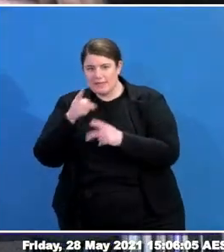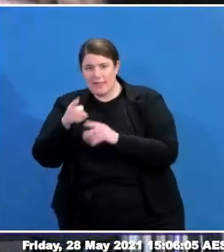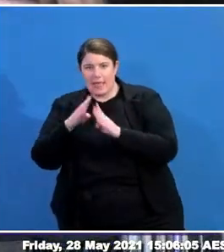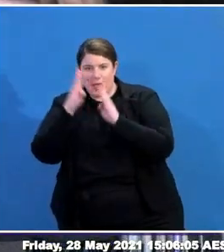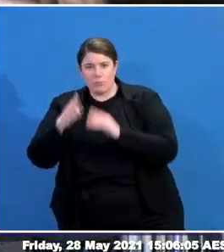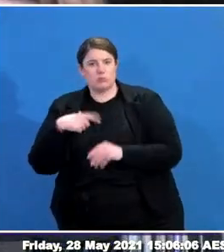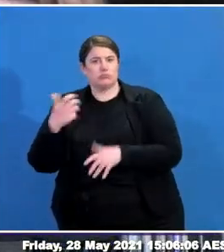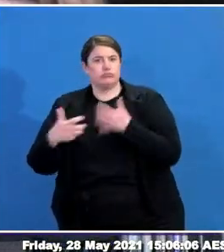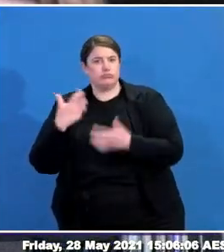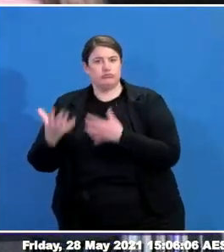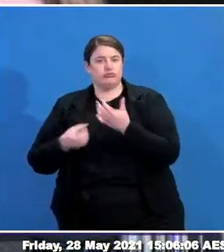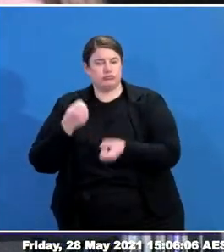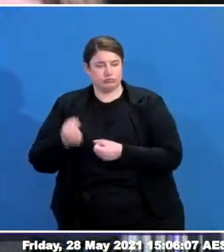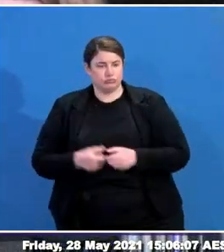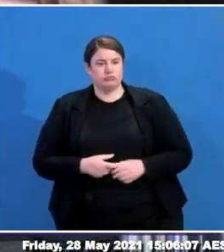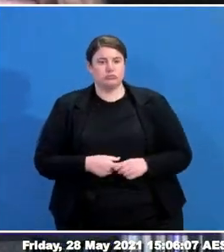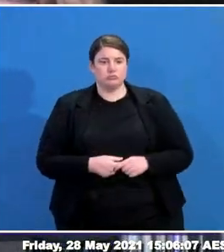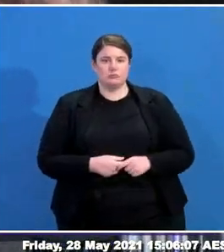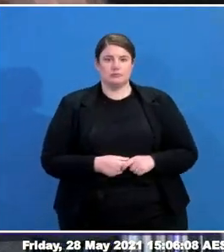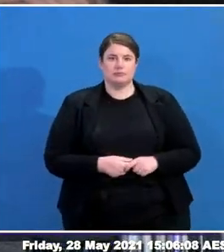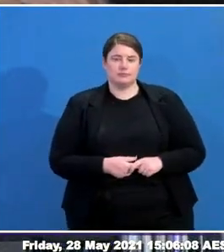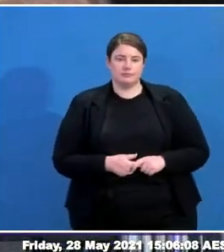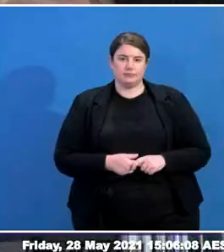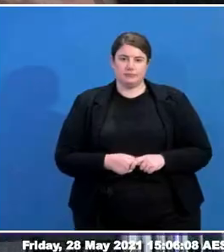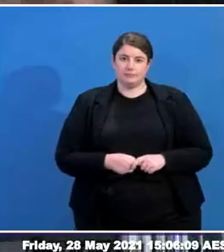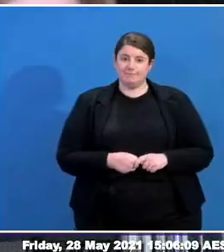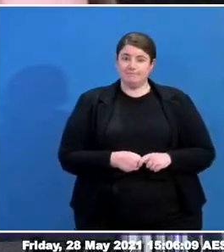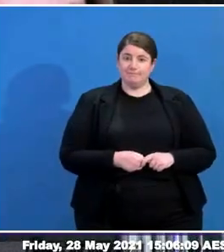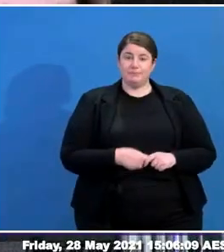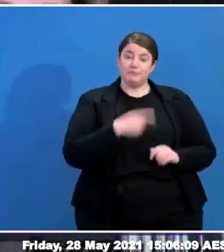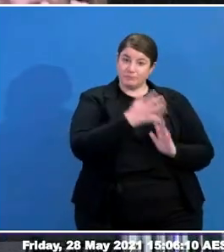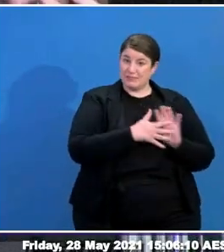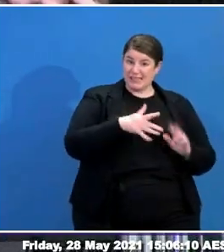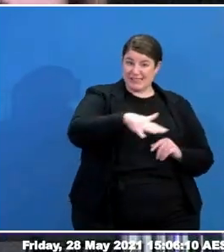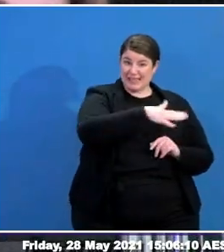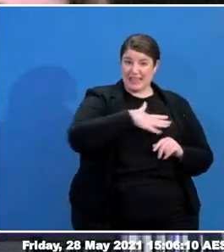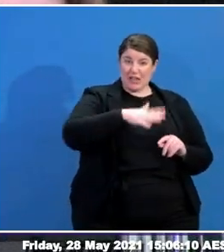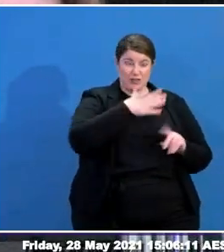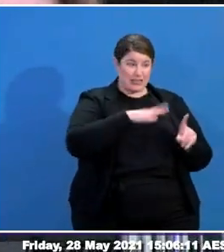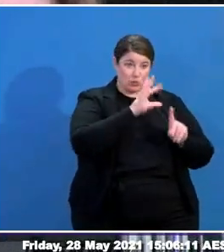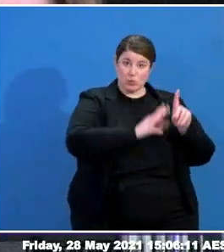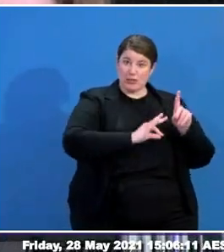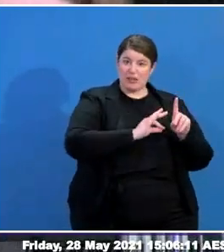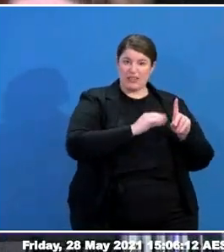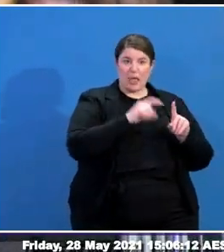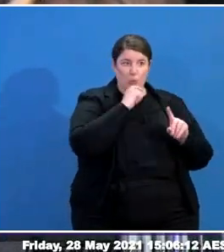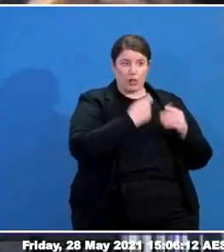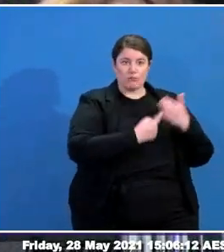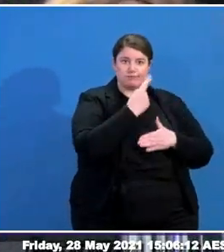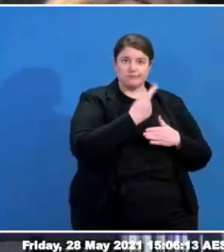So is the position that that is an emerging focus of the Commission to